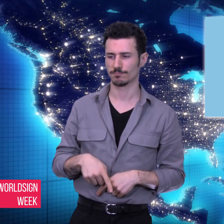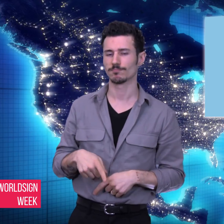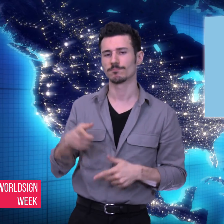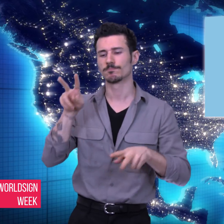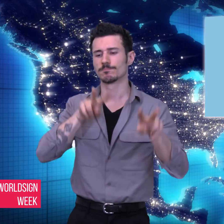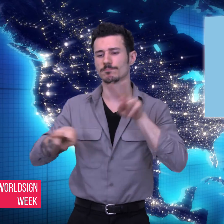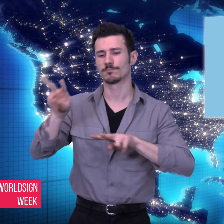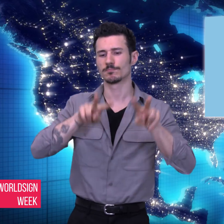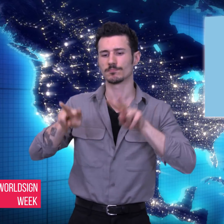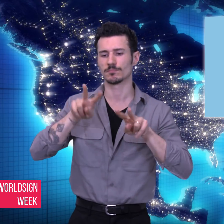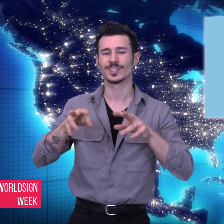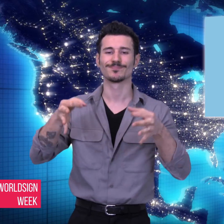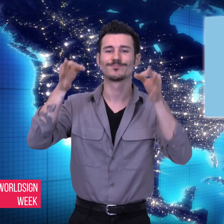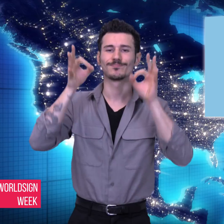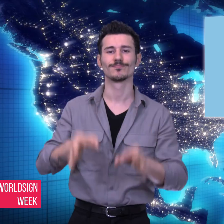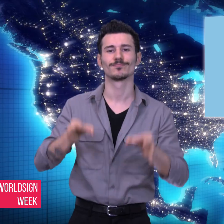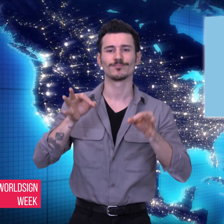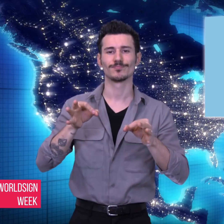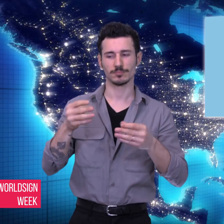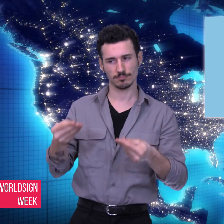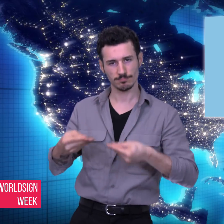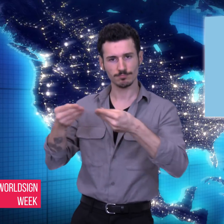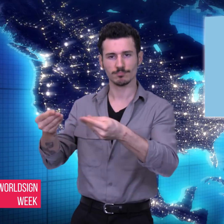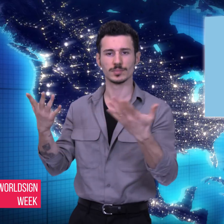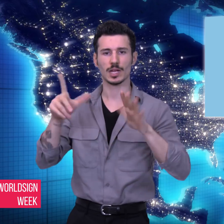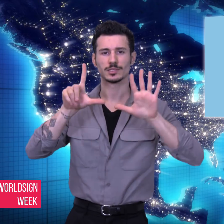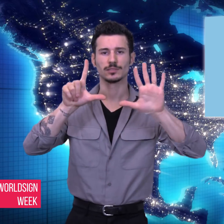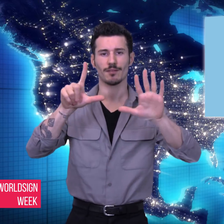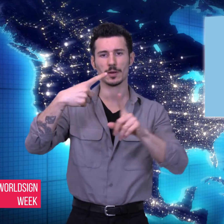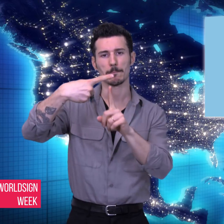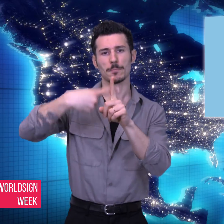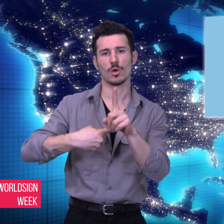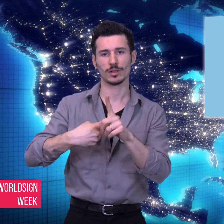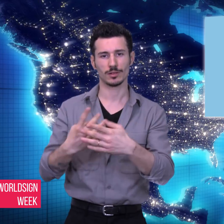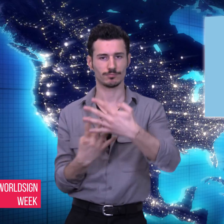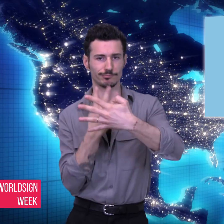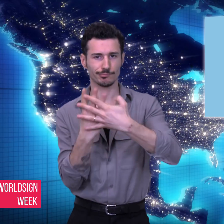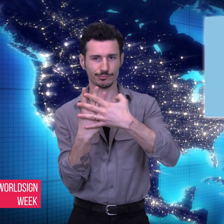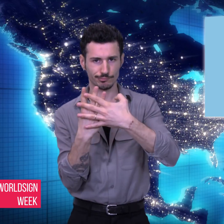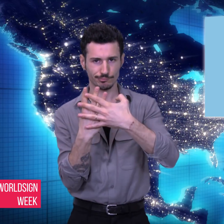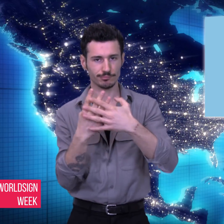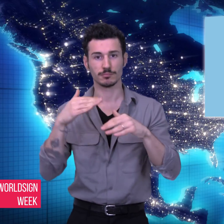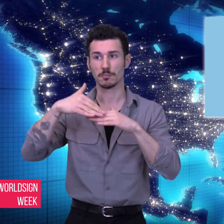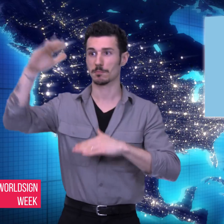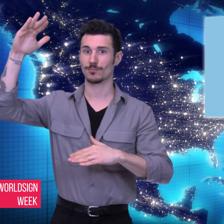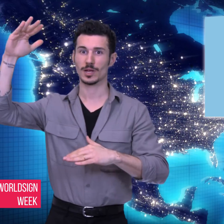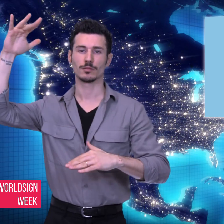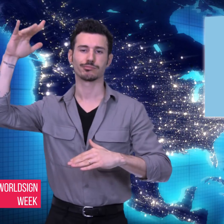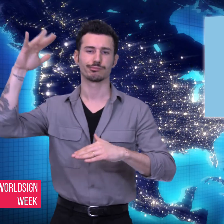7 months due to the reason that Robert